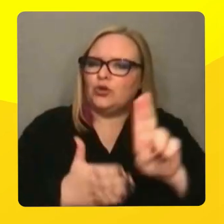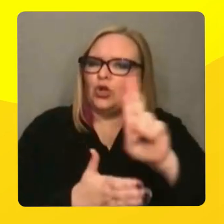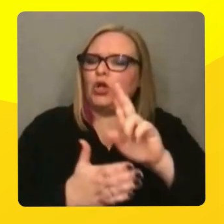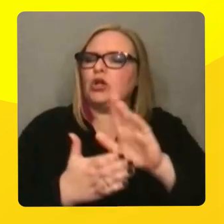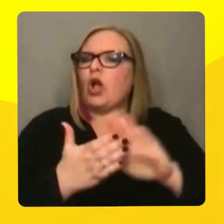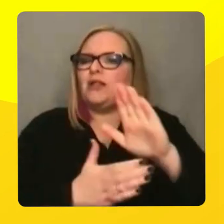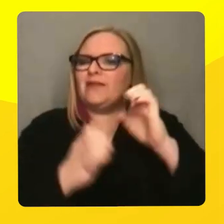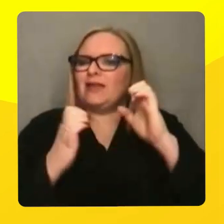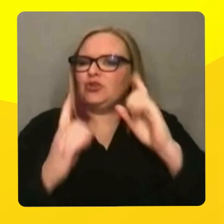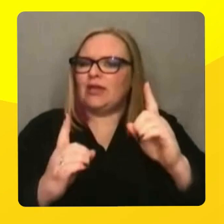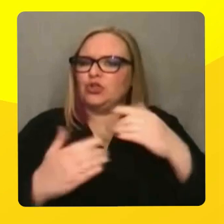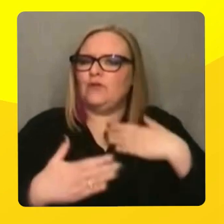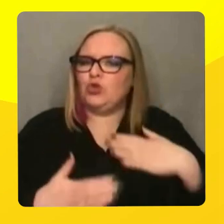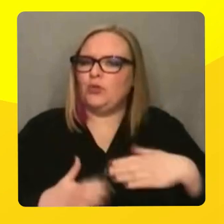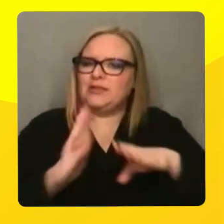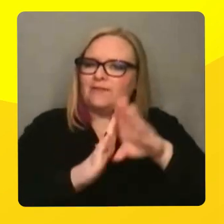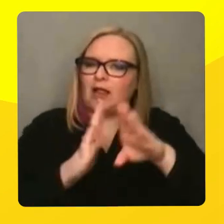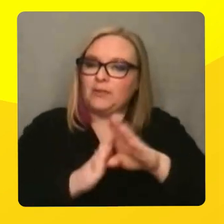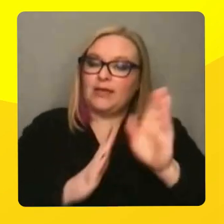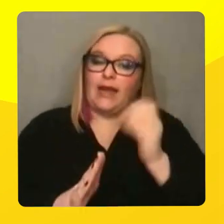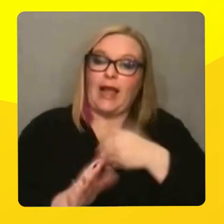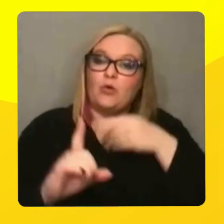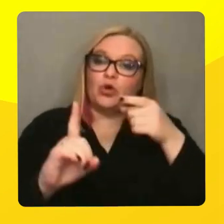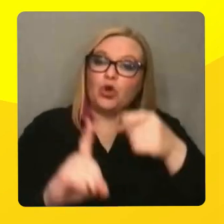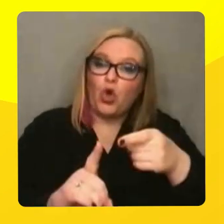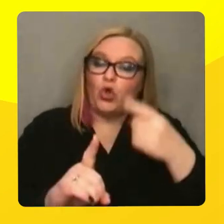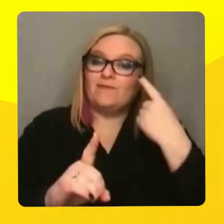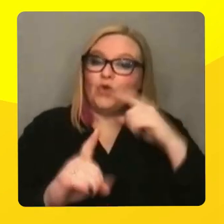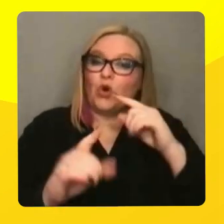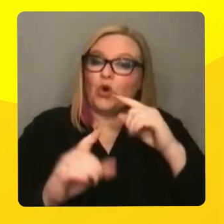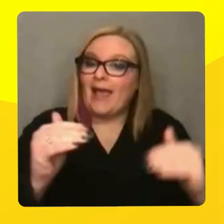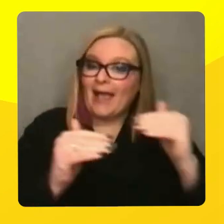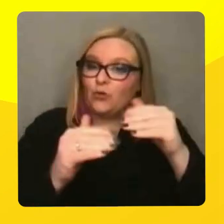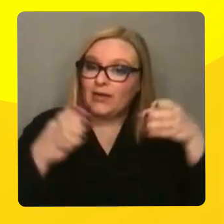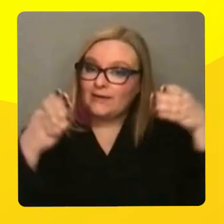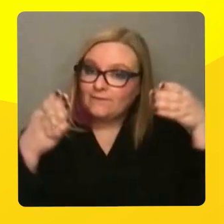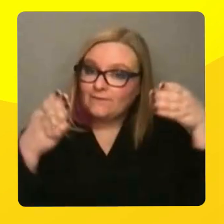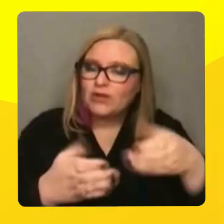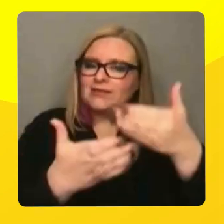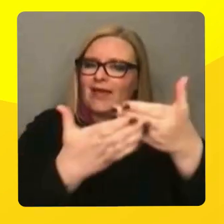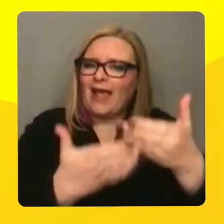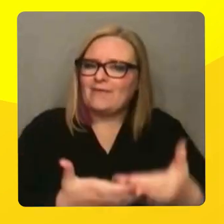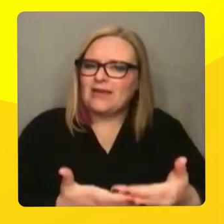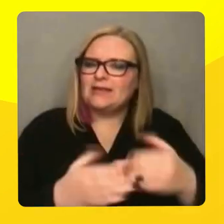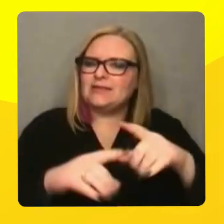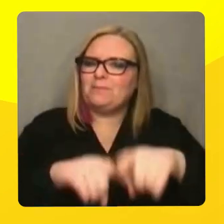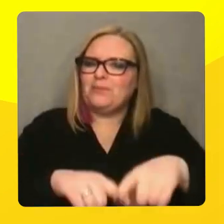And our goal is to bring equity-focused and evidence-based CS education to all students.